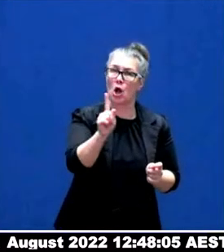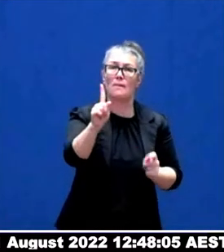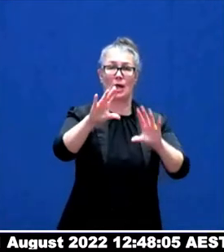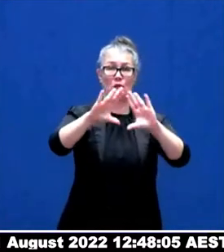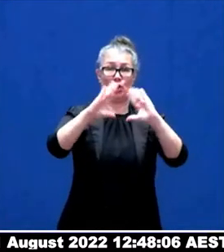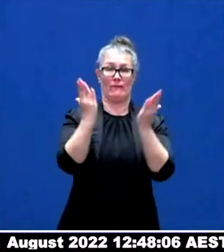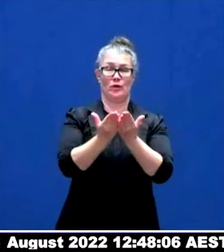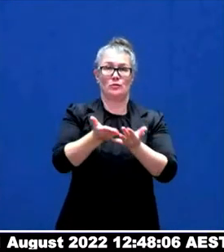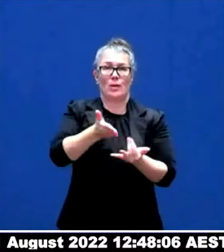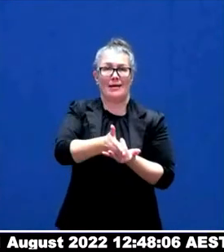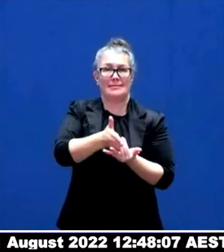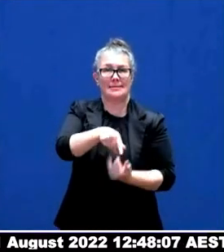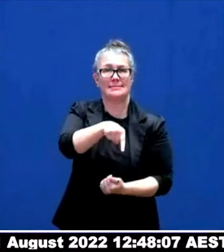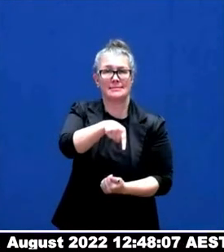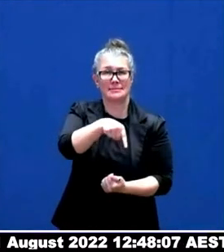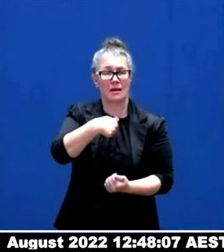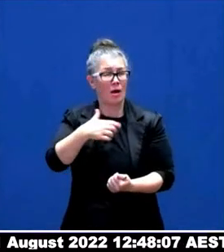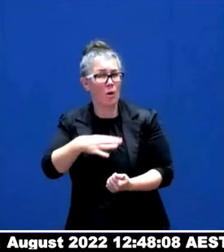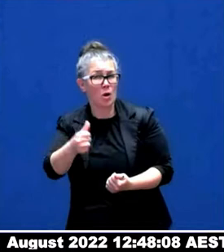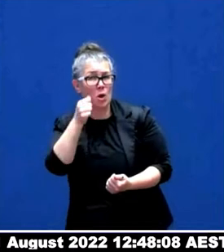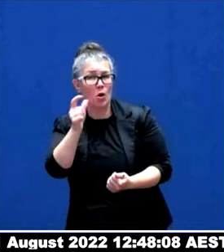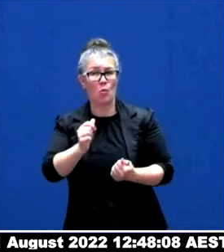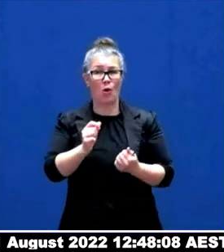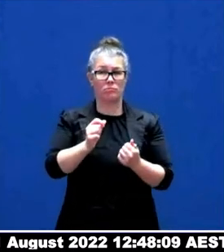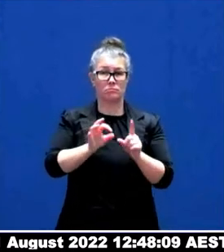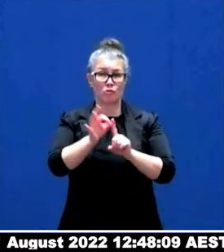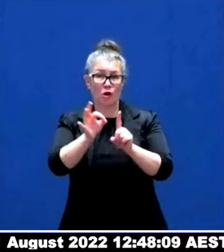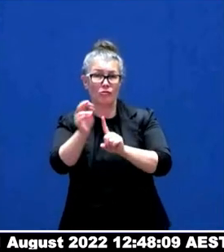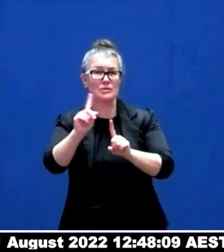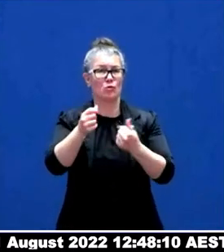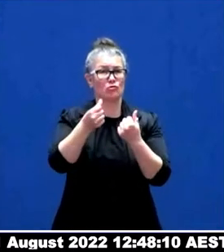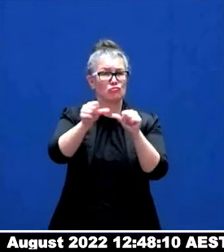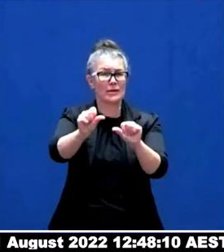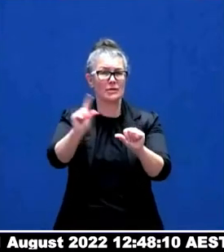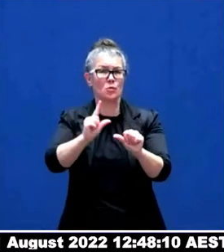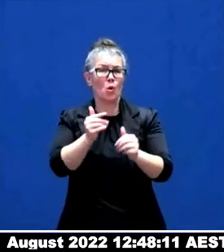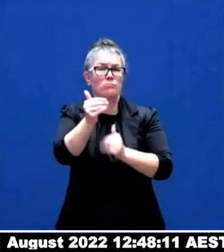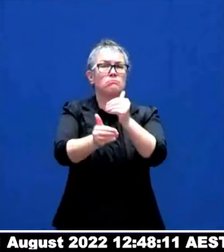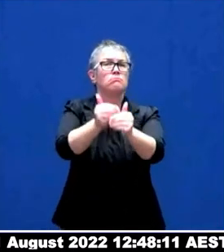And I'd like to know your progress, your plan, your strategy plan, your progress and,